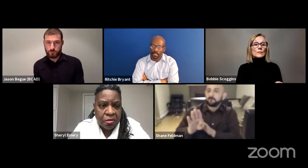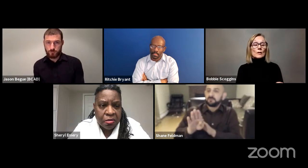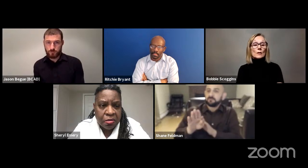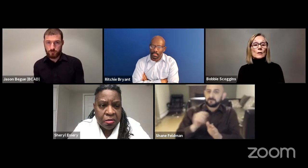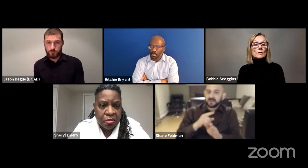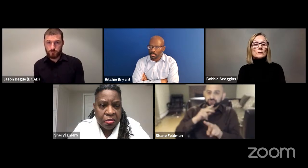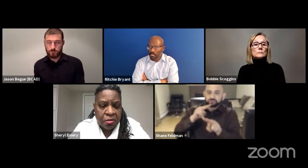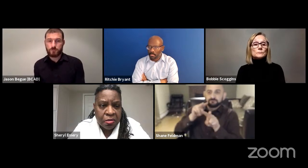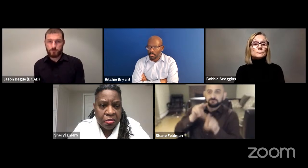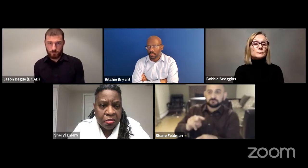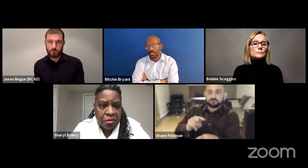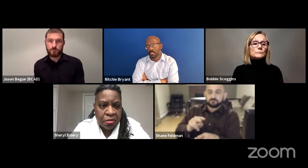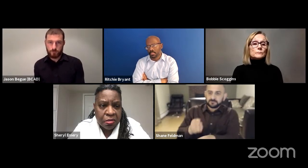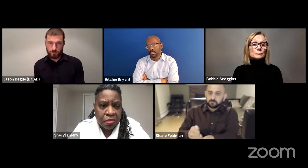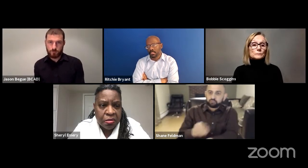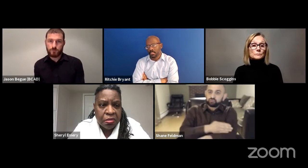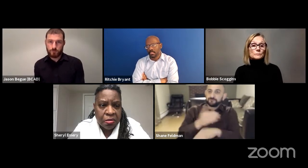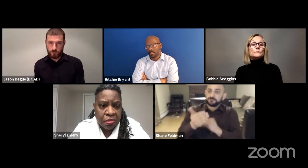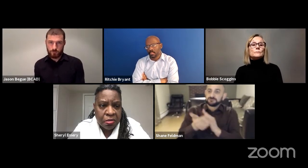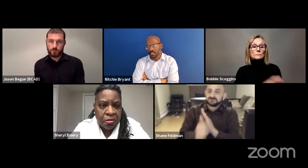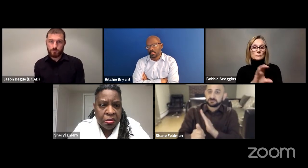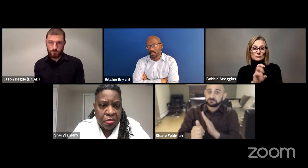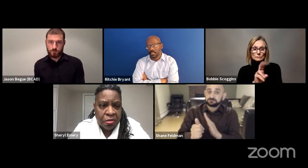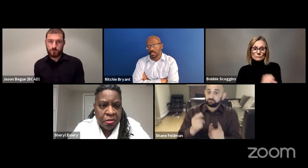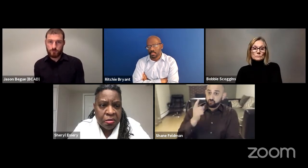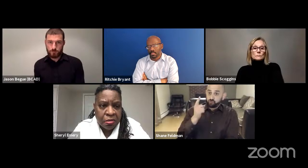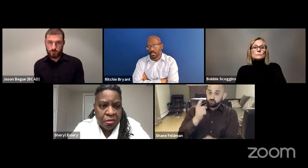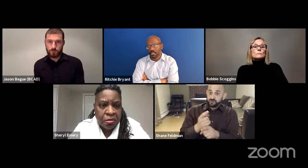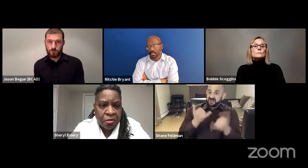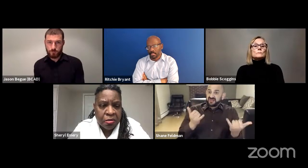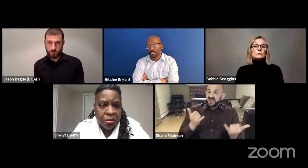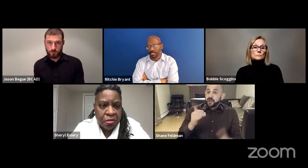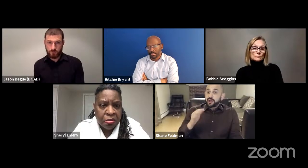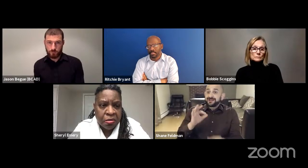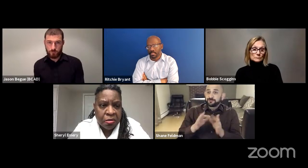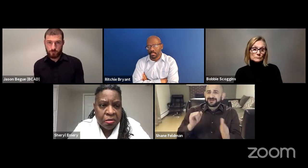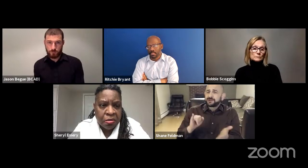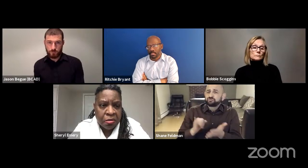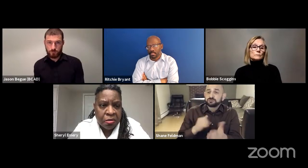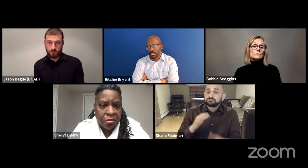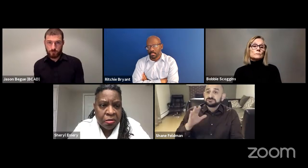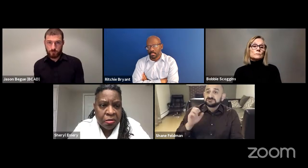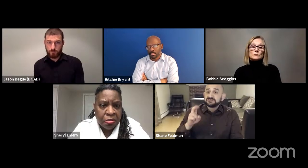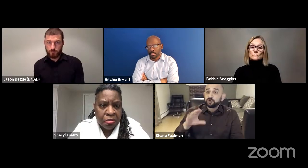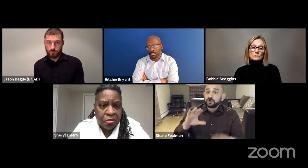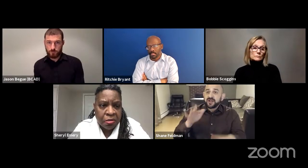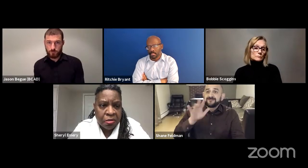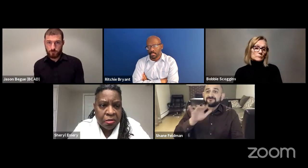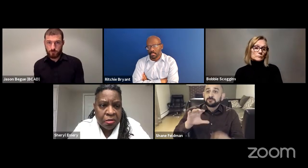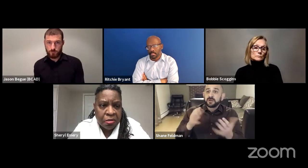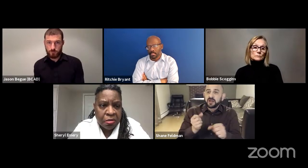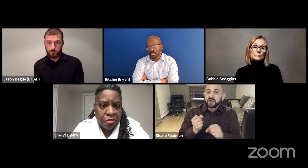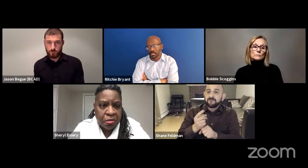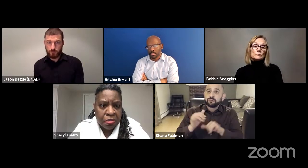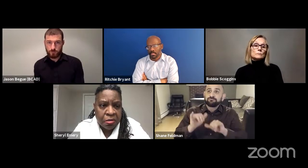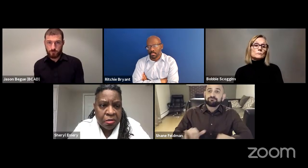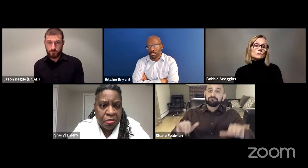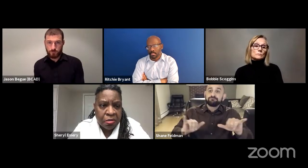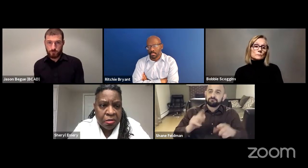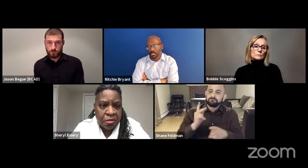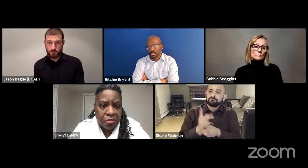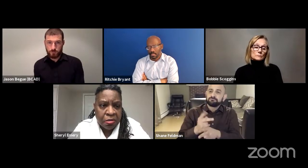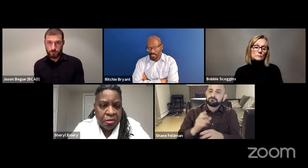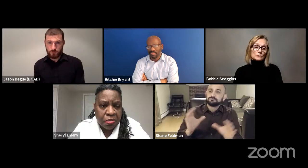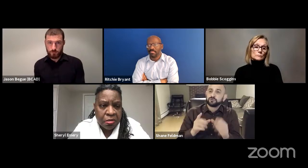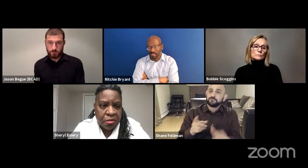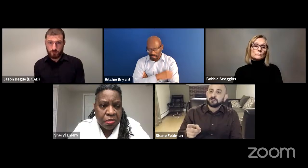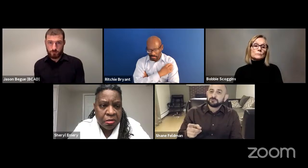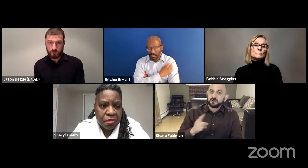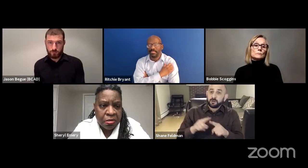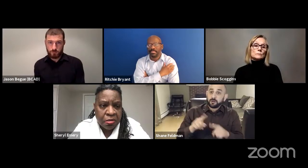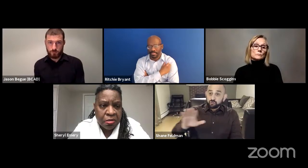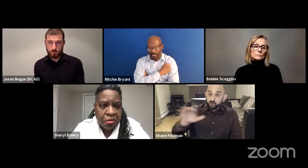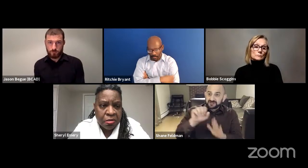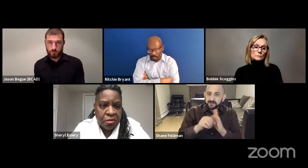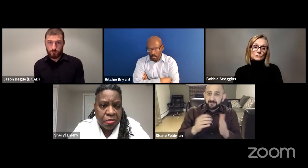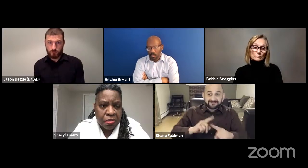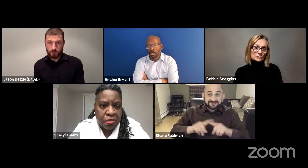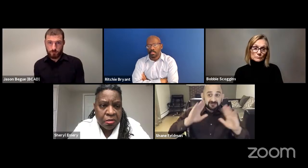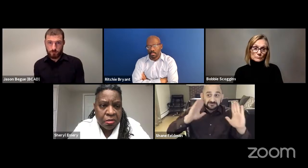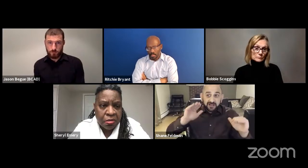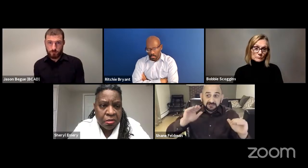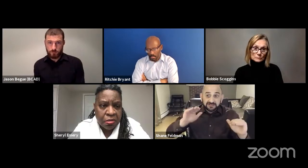lot involved in developing this. Right now, interpreters only need to maintain their certification